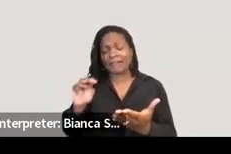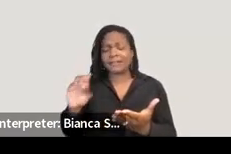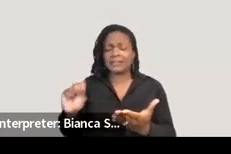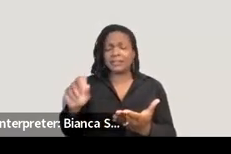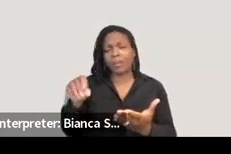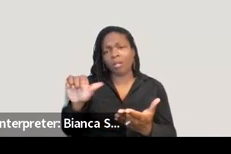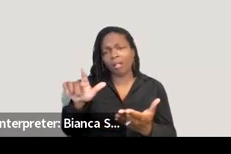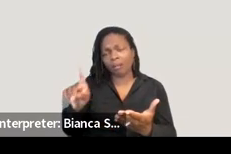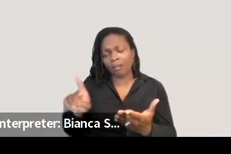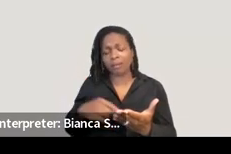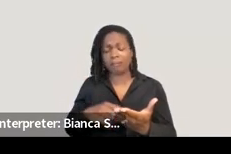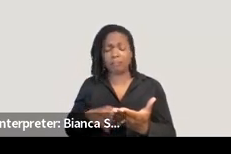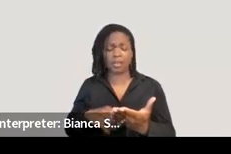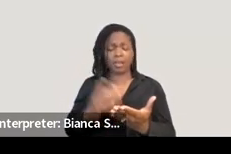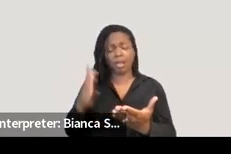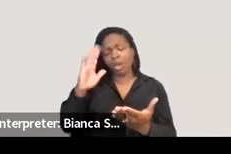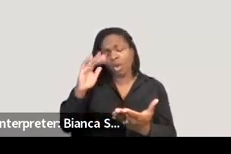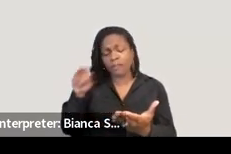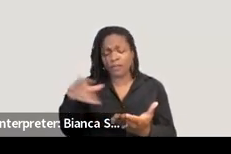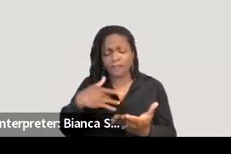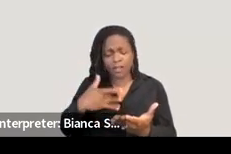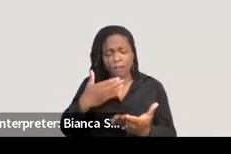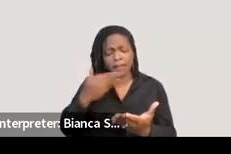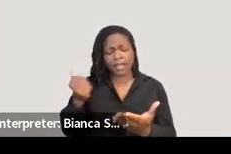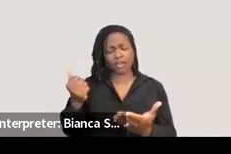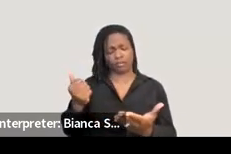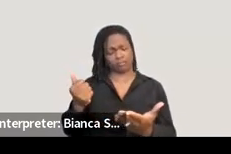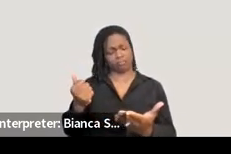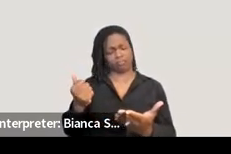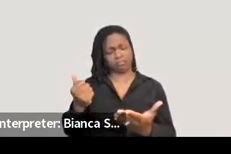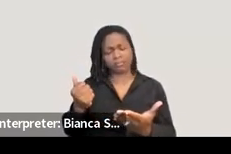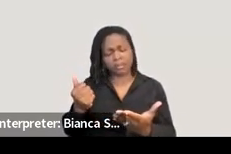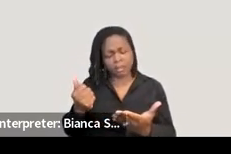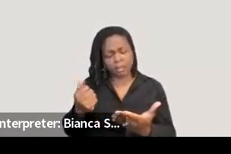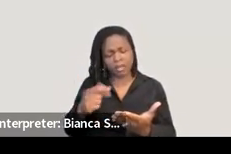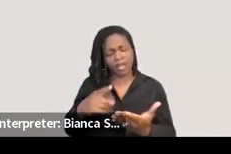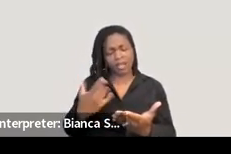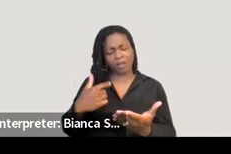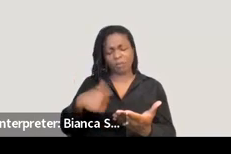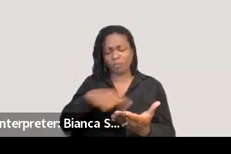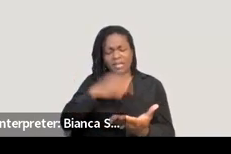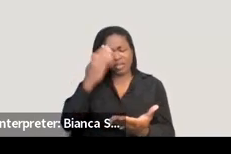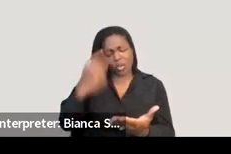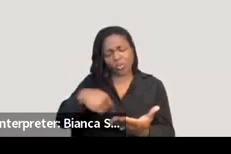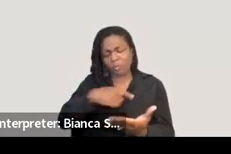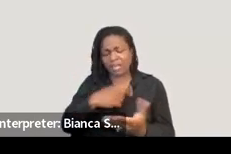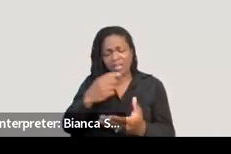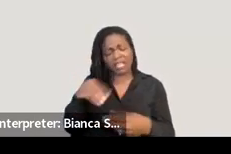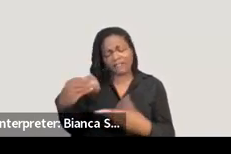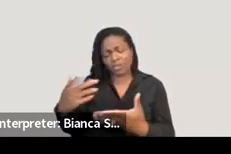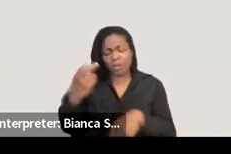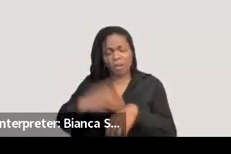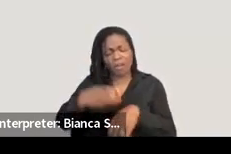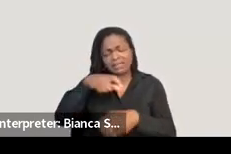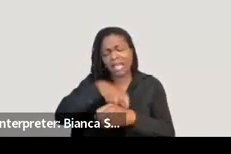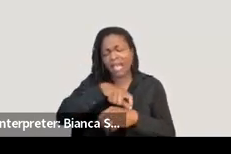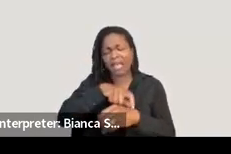These they were picking up on 9. Of her frustration, even though those frustrations had nothing to do with them and they were automatically putting it on down.